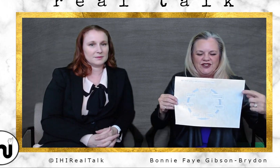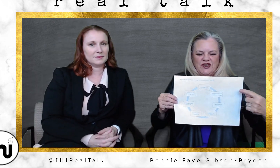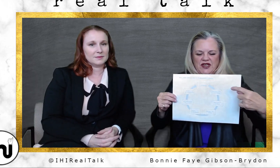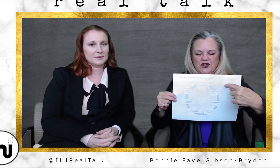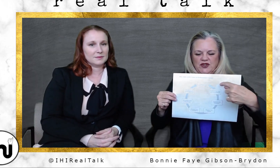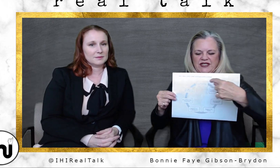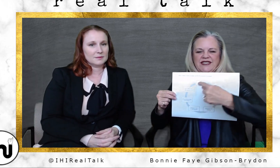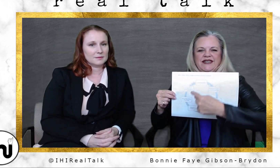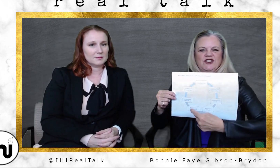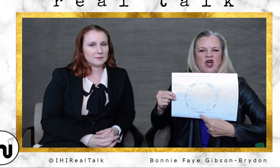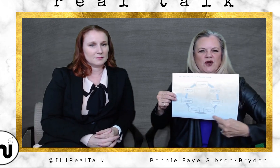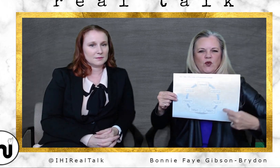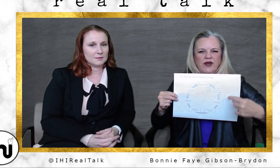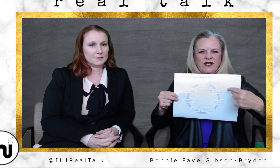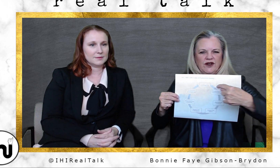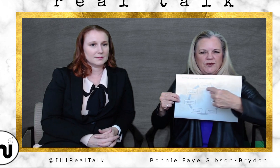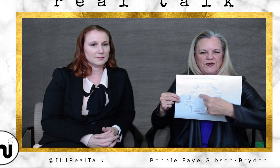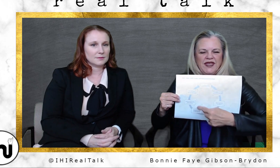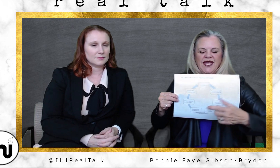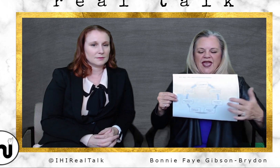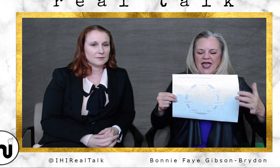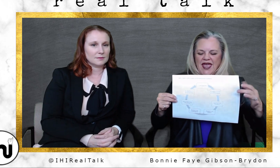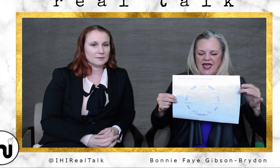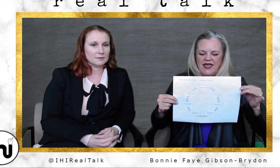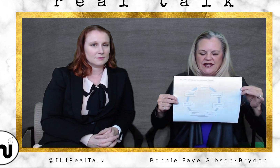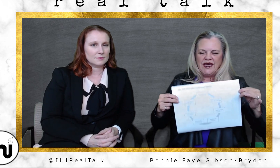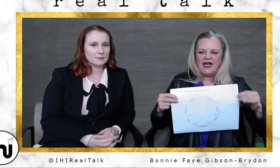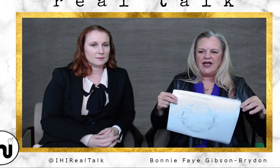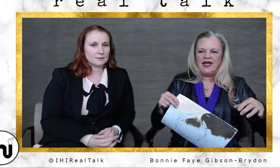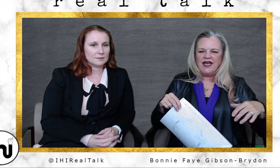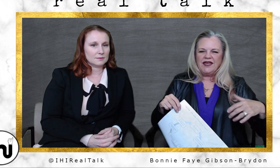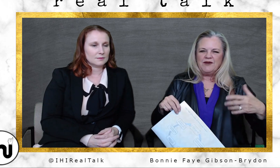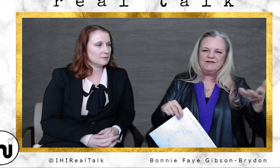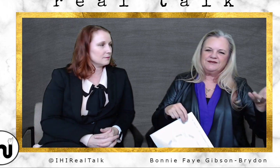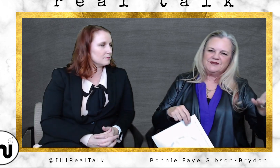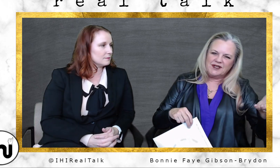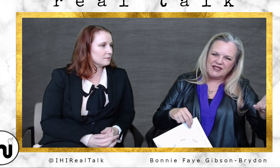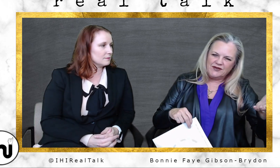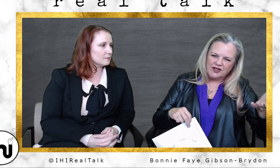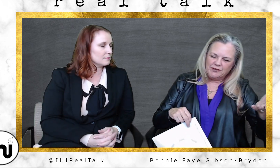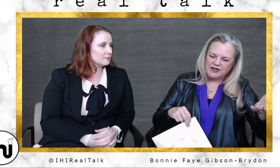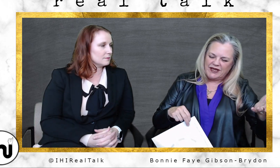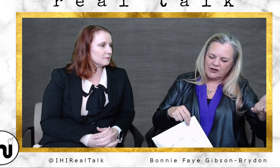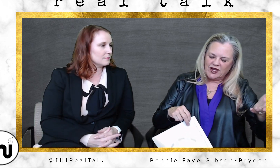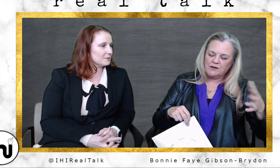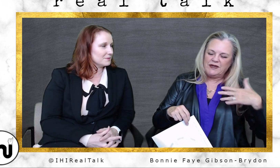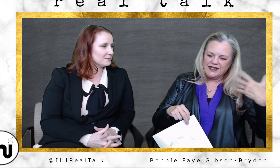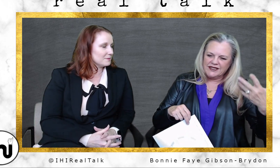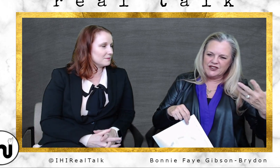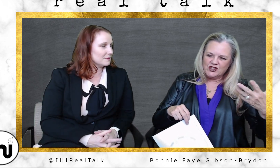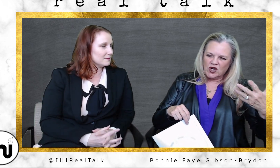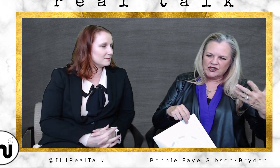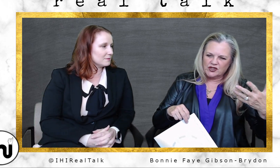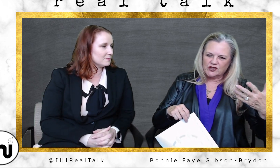you'll see that it's on a wheel and let me give you a little bit of background being an instructor or